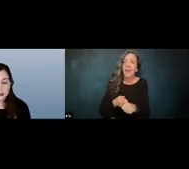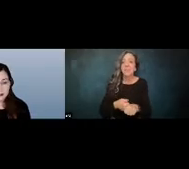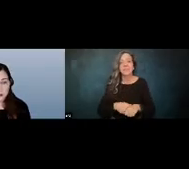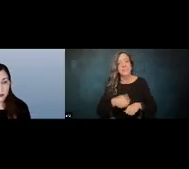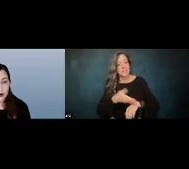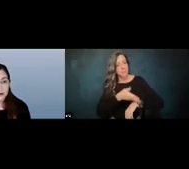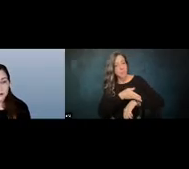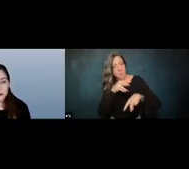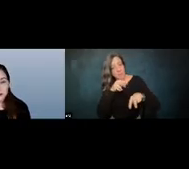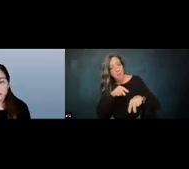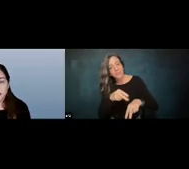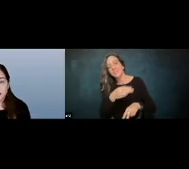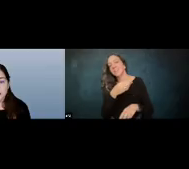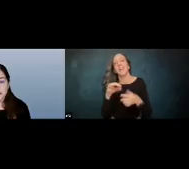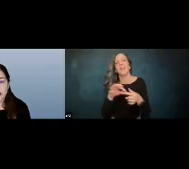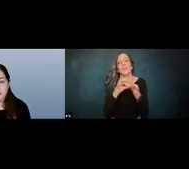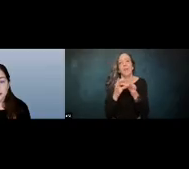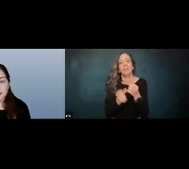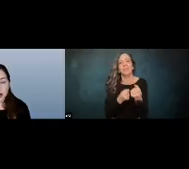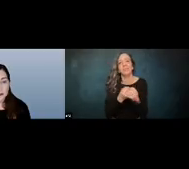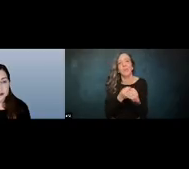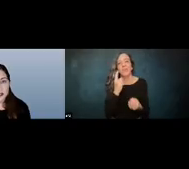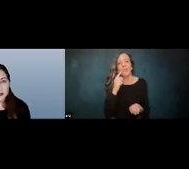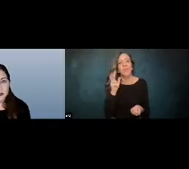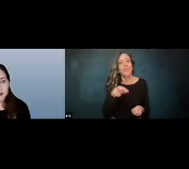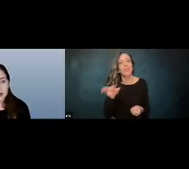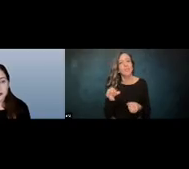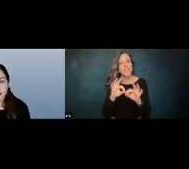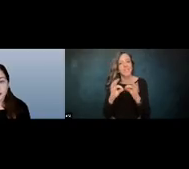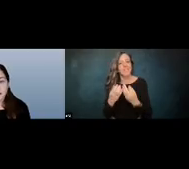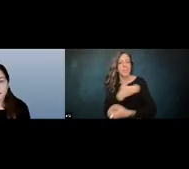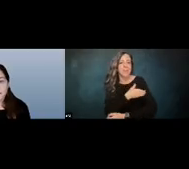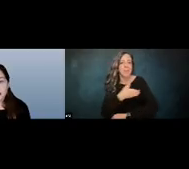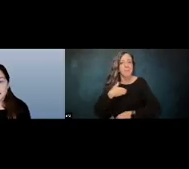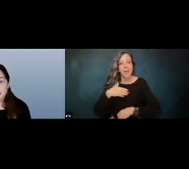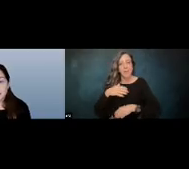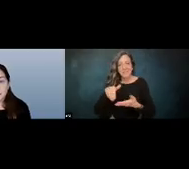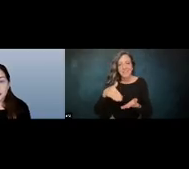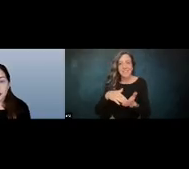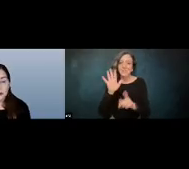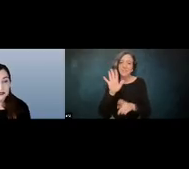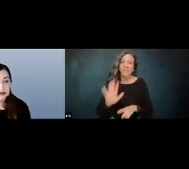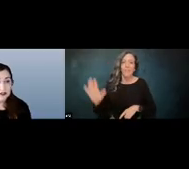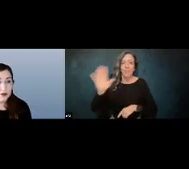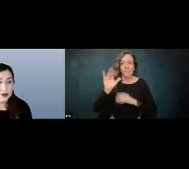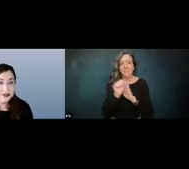coordinated support for the 33 family empowerment centers in California. To learn more, please visit